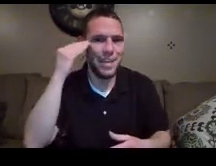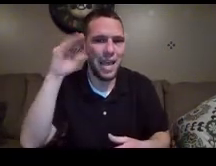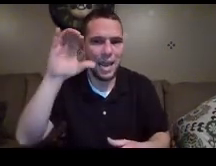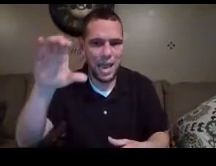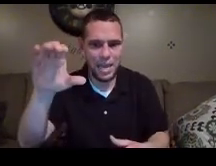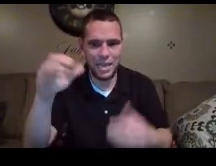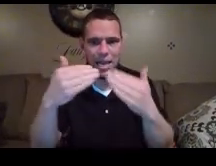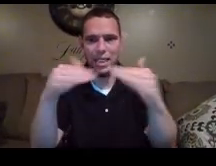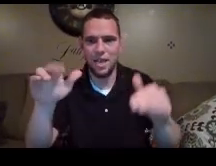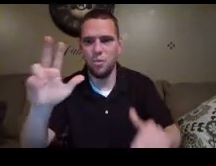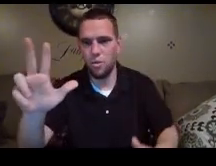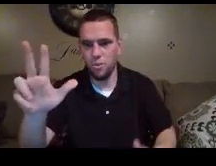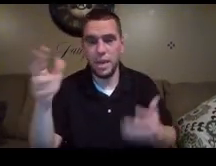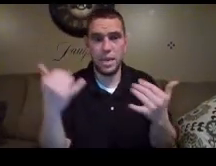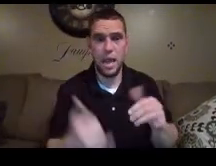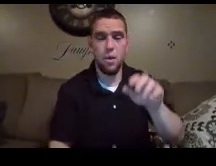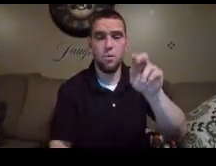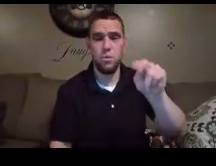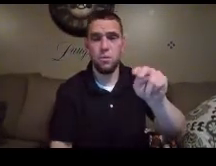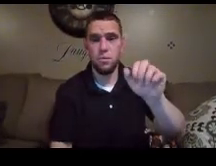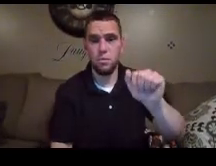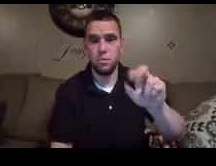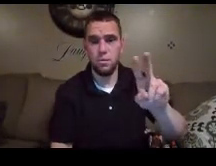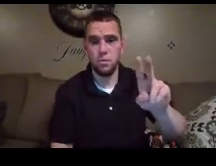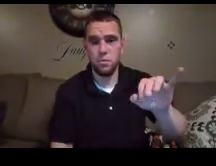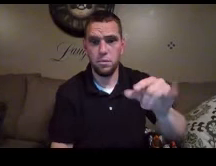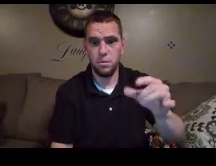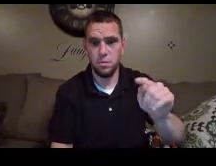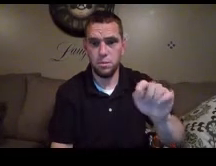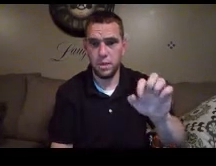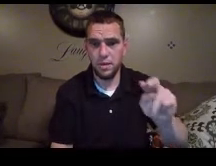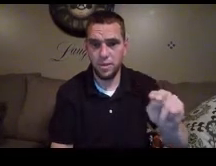we now have a heading level 3. So we've got the title,